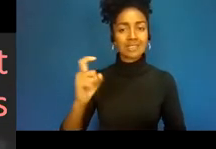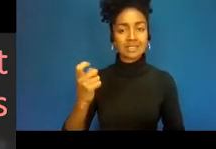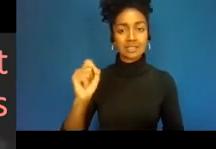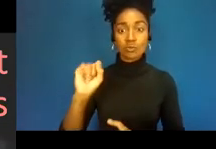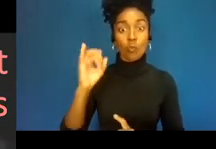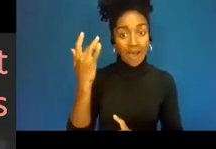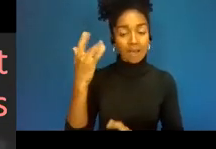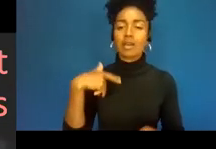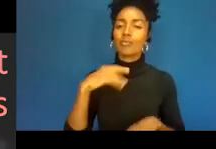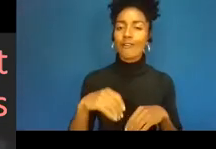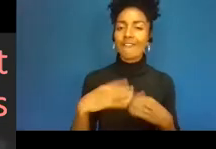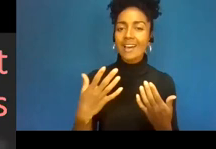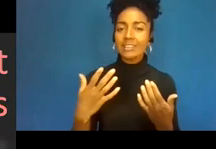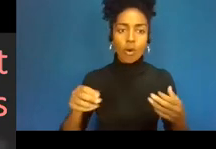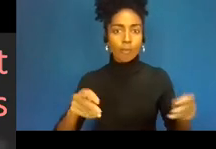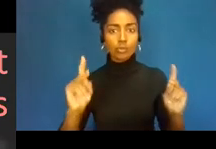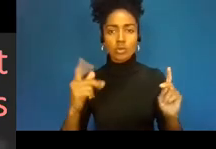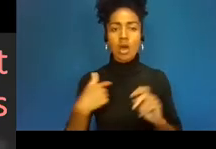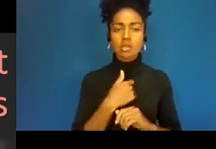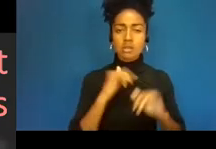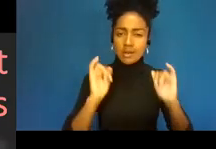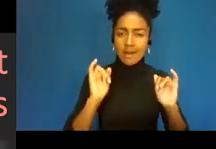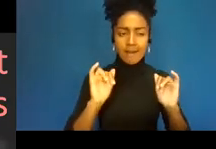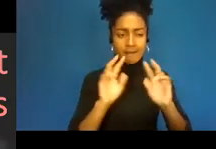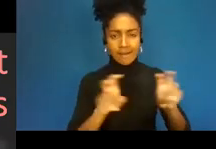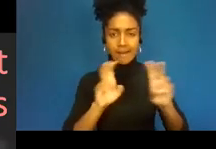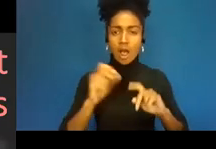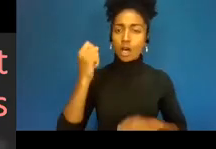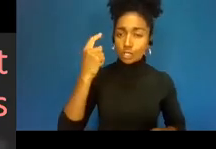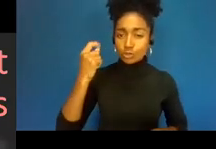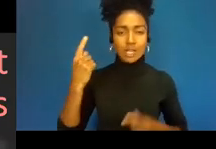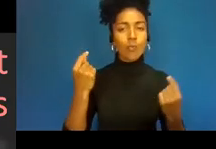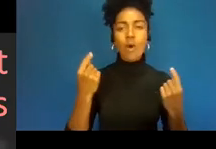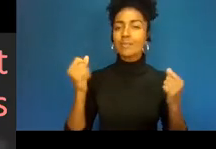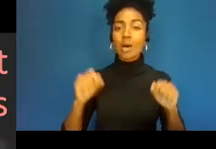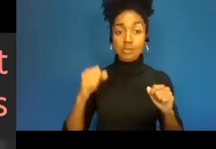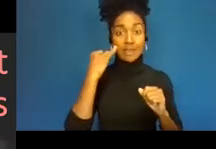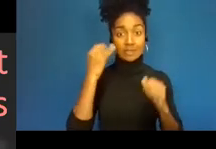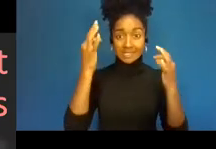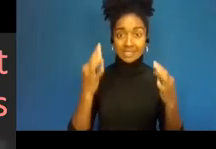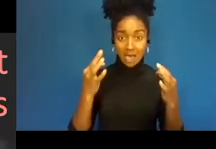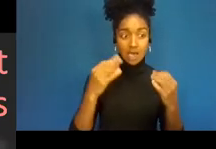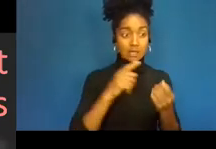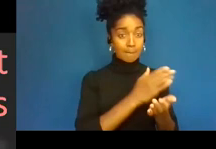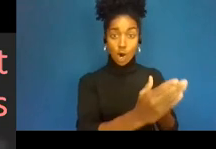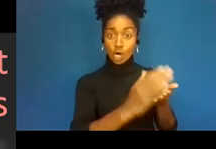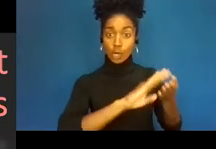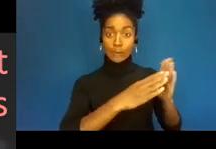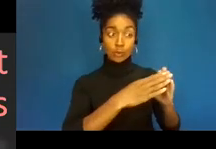some of what's possible when we choose to center the marginalized. And this particular ethic has several facets,